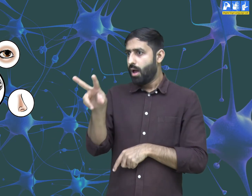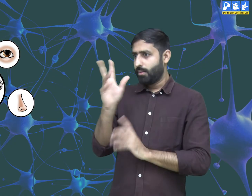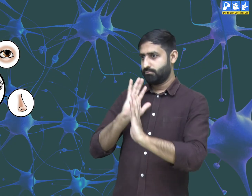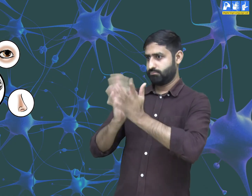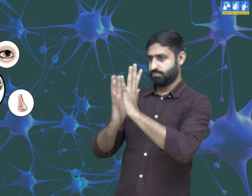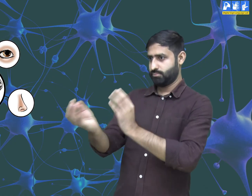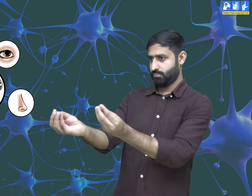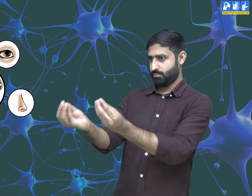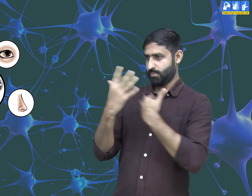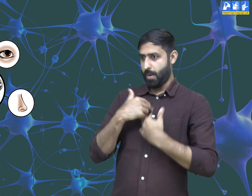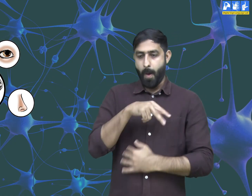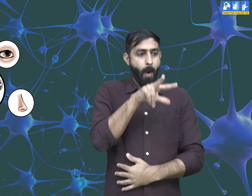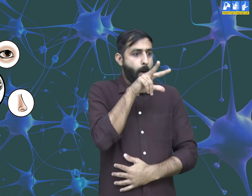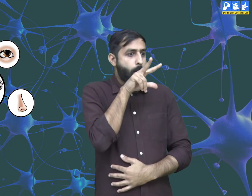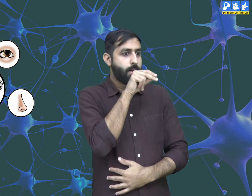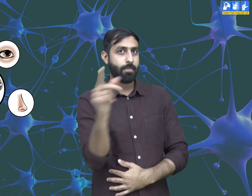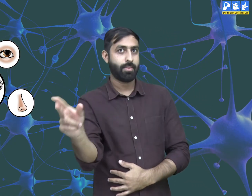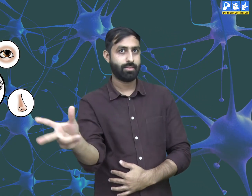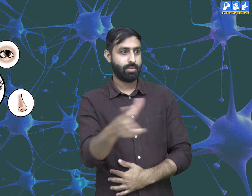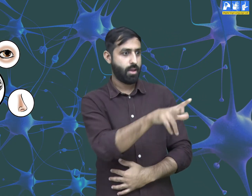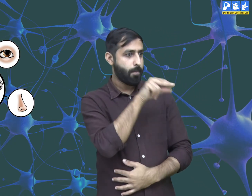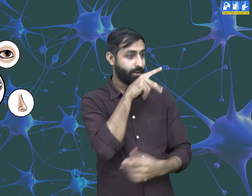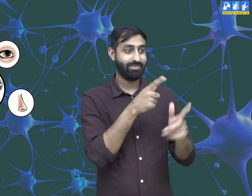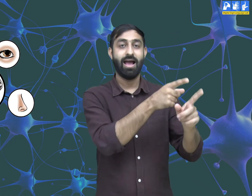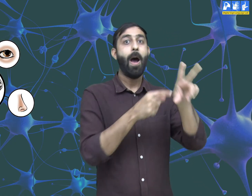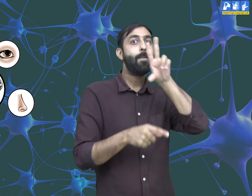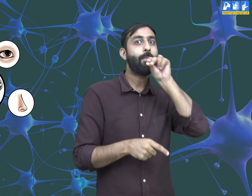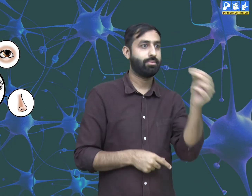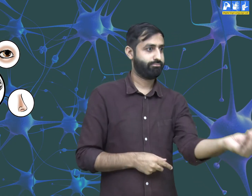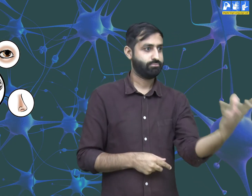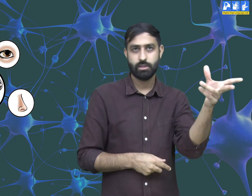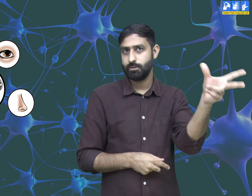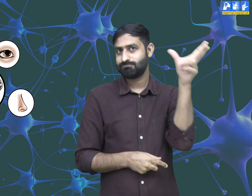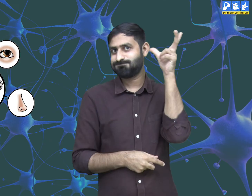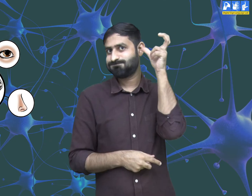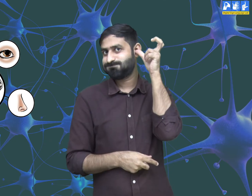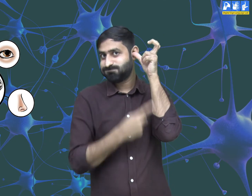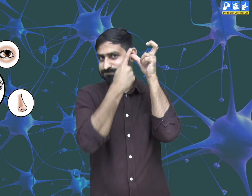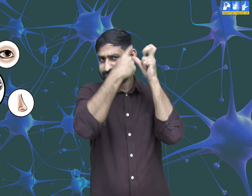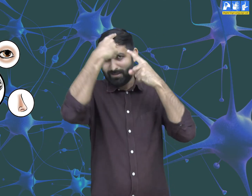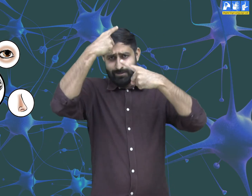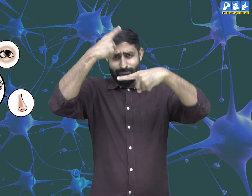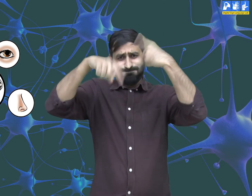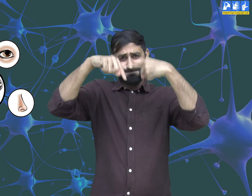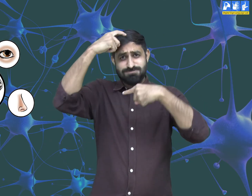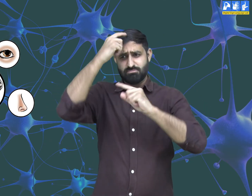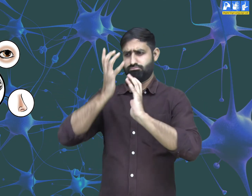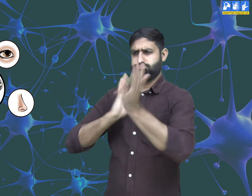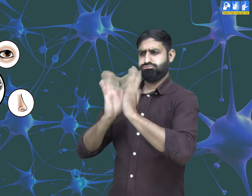conscious and respond to our surroundings. Interpreting takes lots of mental efforts